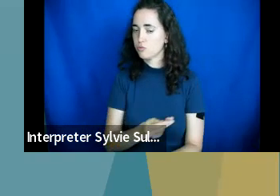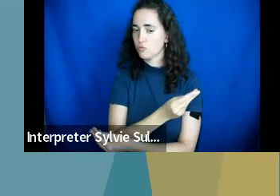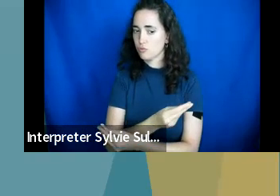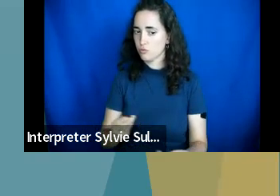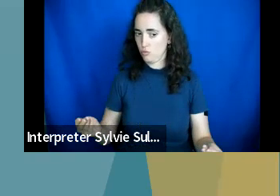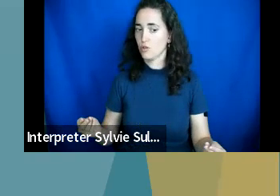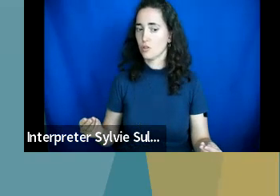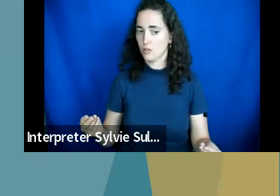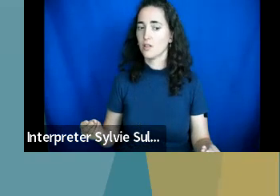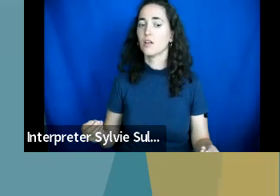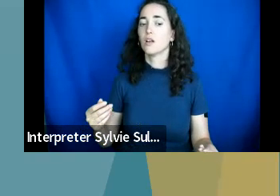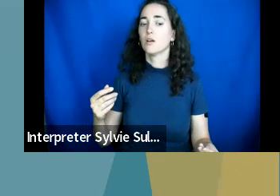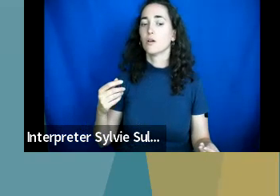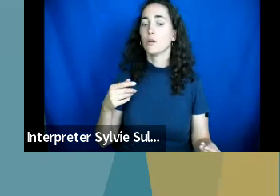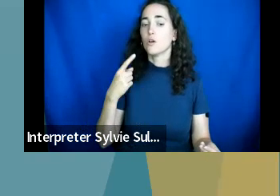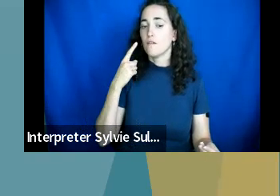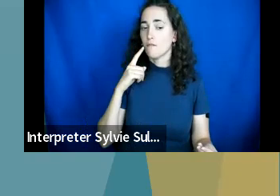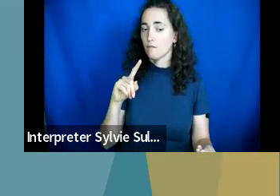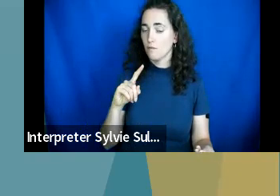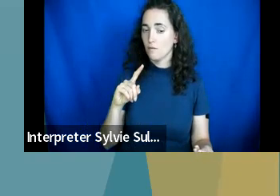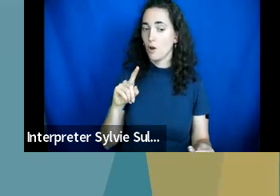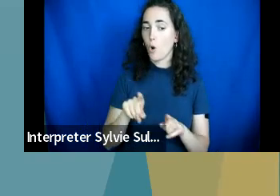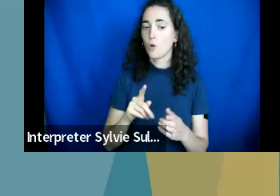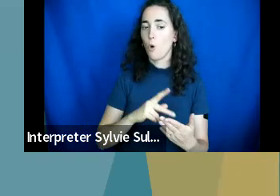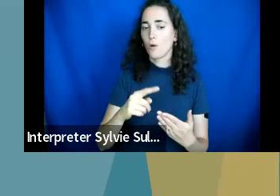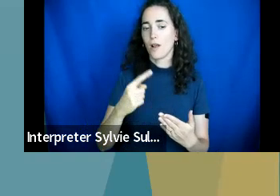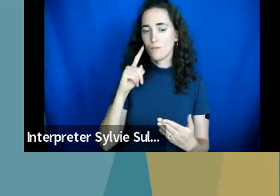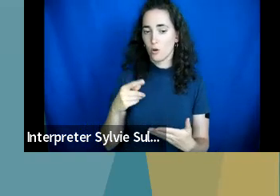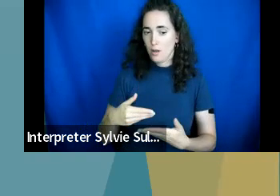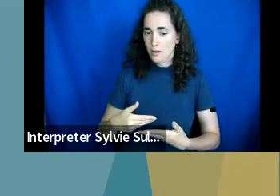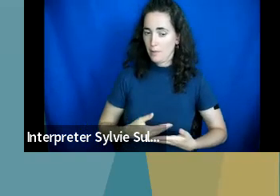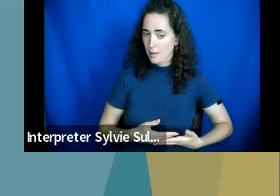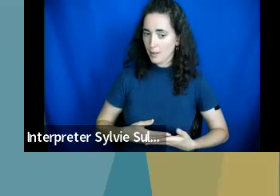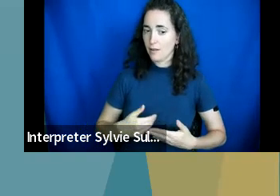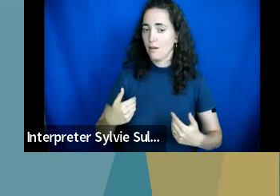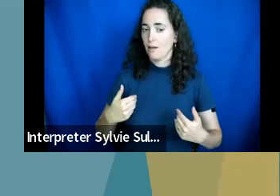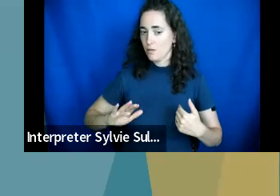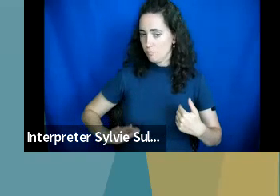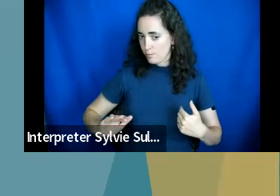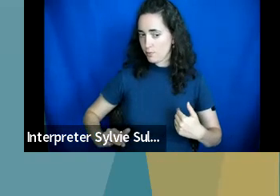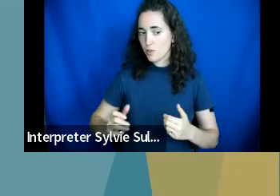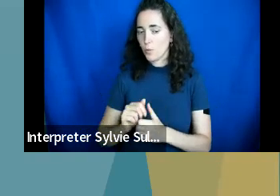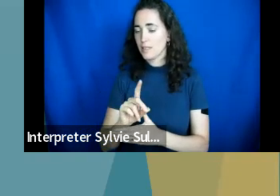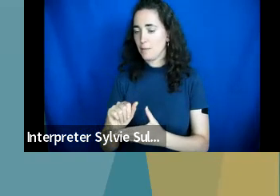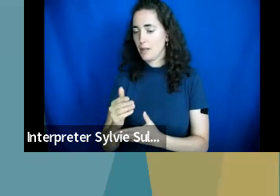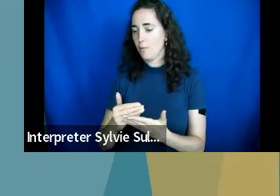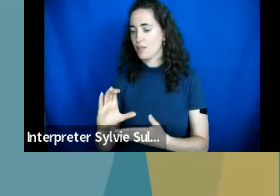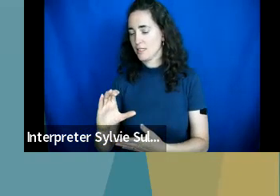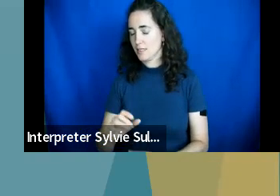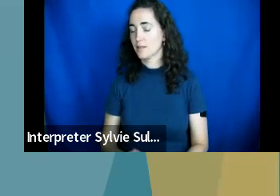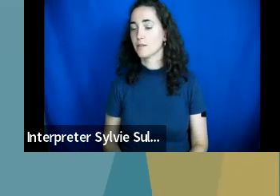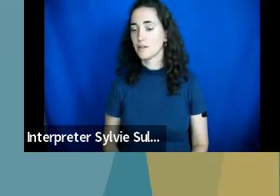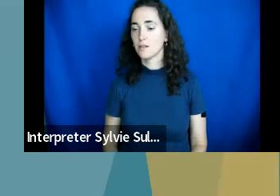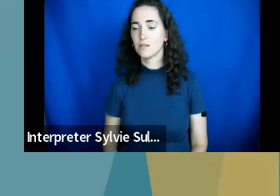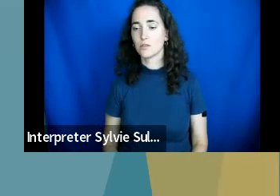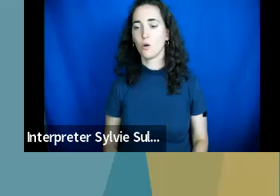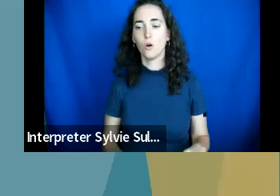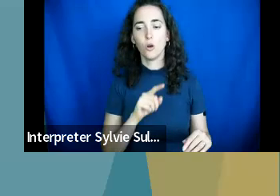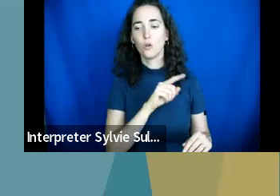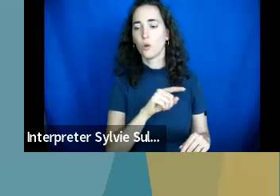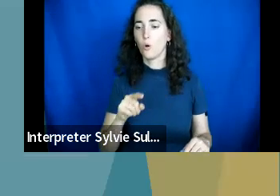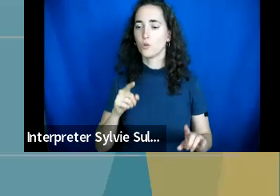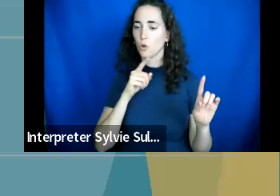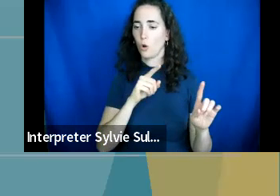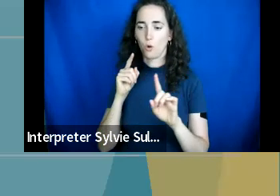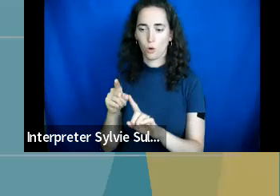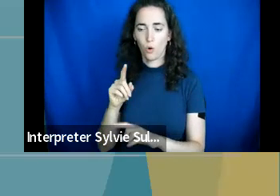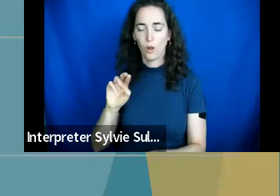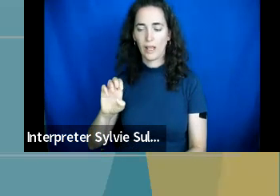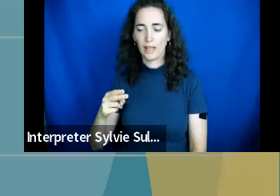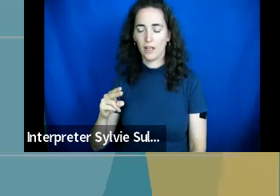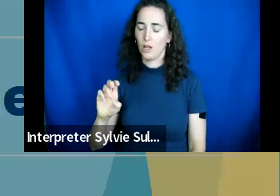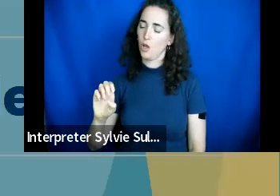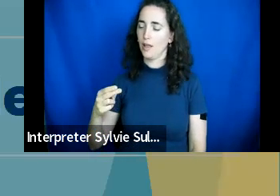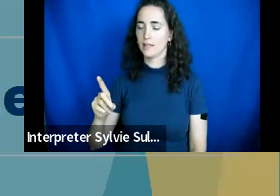Education Act Id program and the program for it's in toddlers with disabilities part c programs. So these are the kind of the goals or the the purpose of the eddie program.